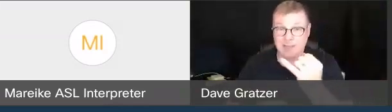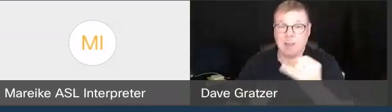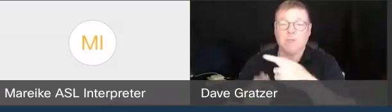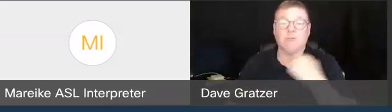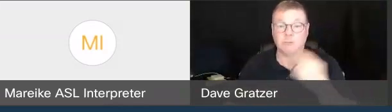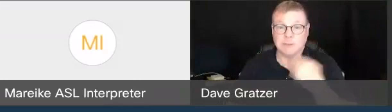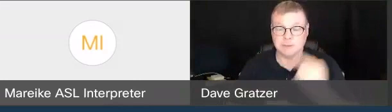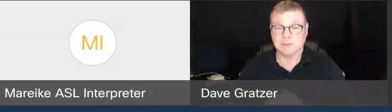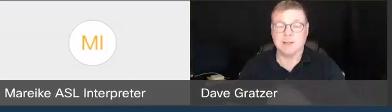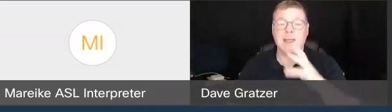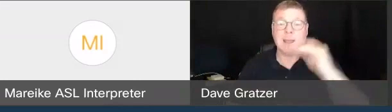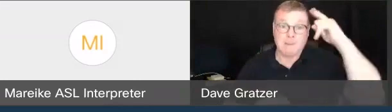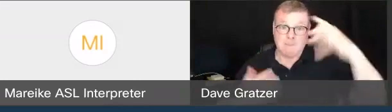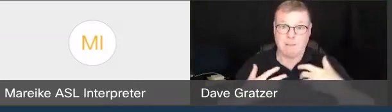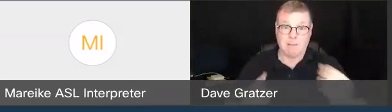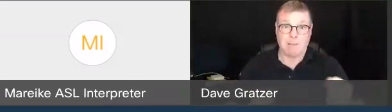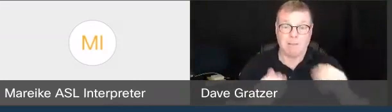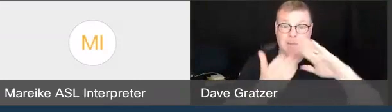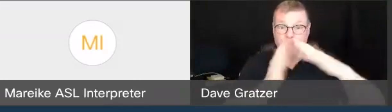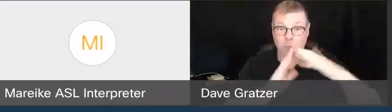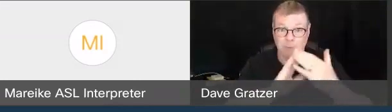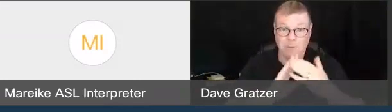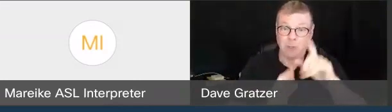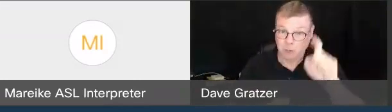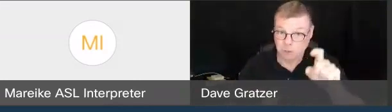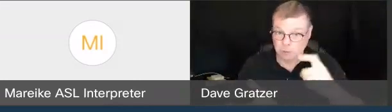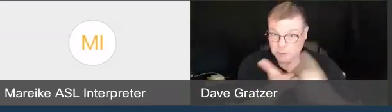and there's a mental health treatment community. Do we address these as well as we do